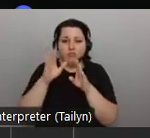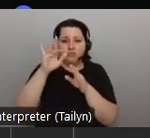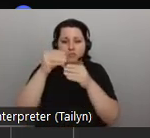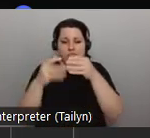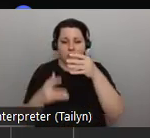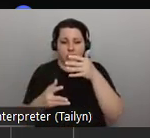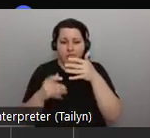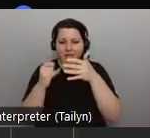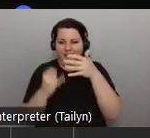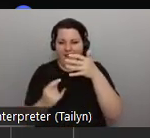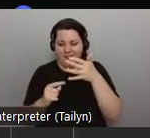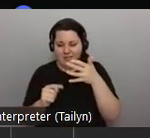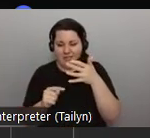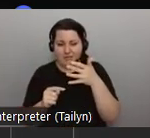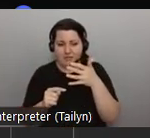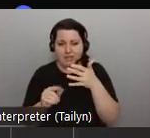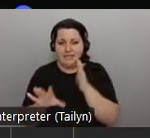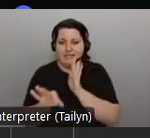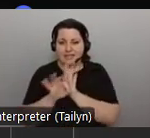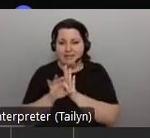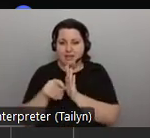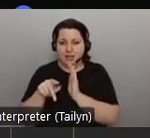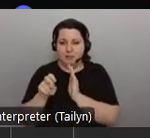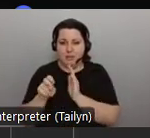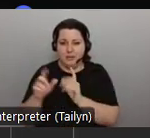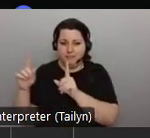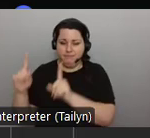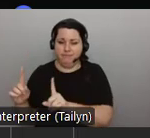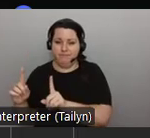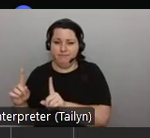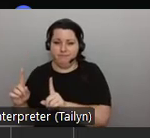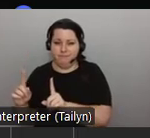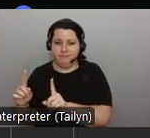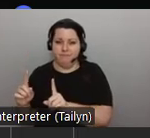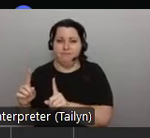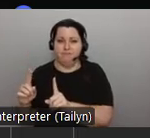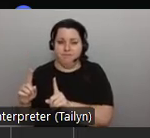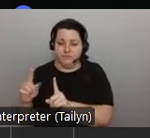a lot of those basics for you. So, on our homepage, or home ribbon, my apologies, as I